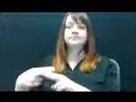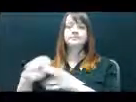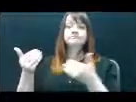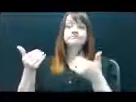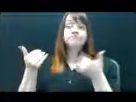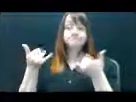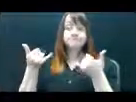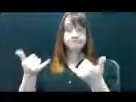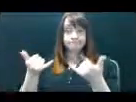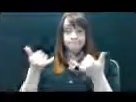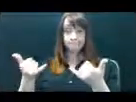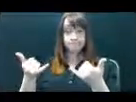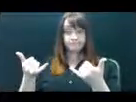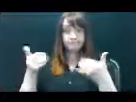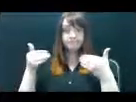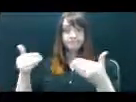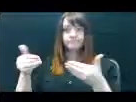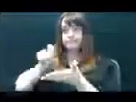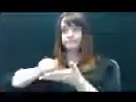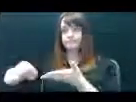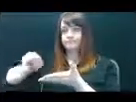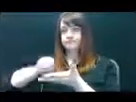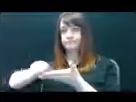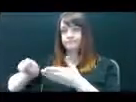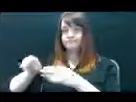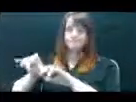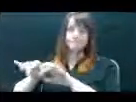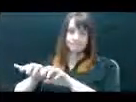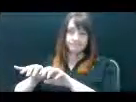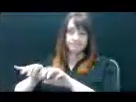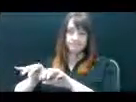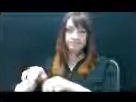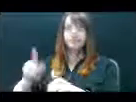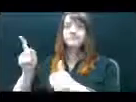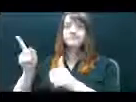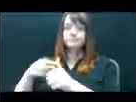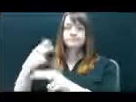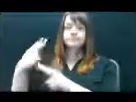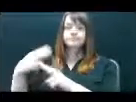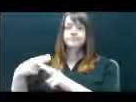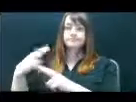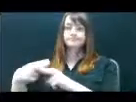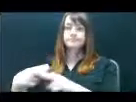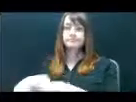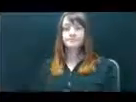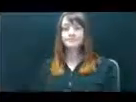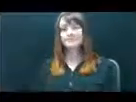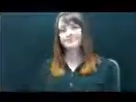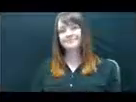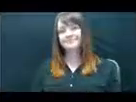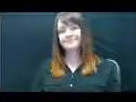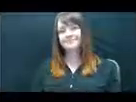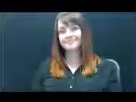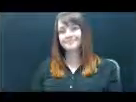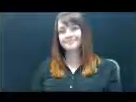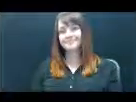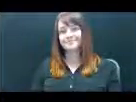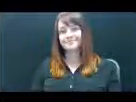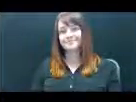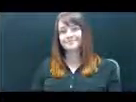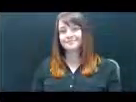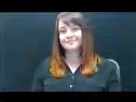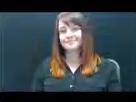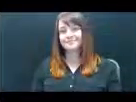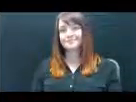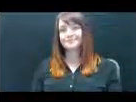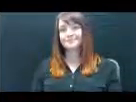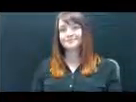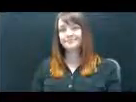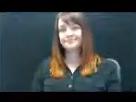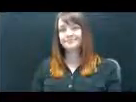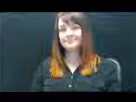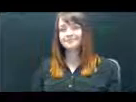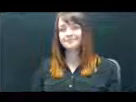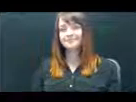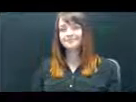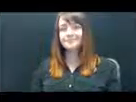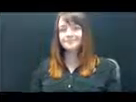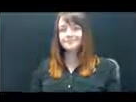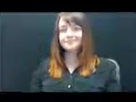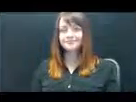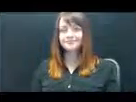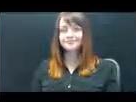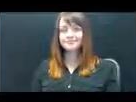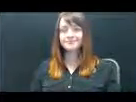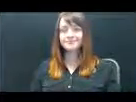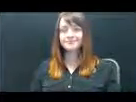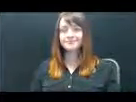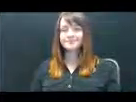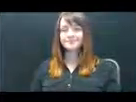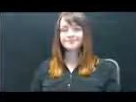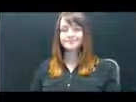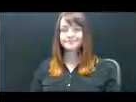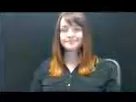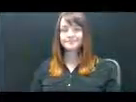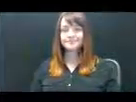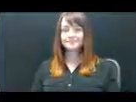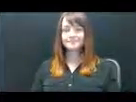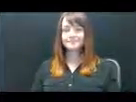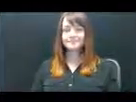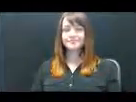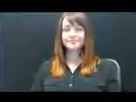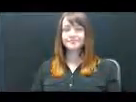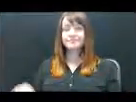first name here. Use the down arrow key to move to the next